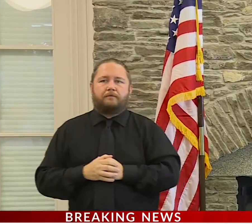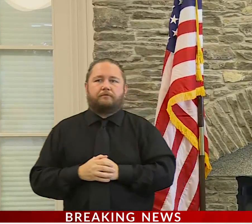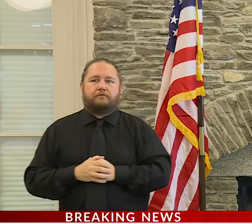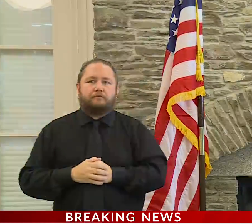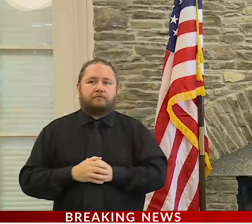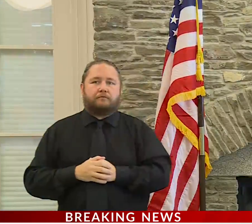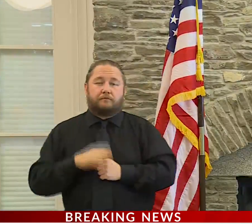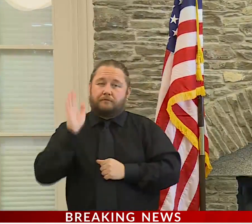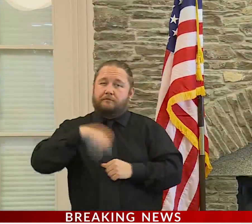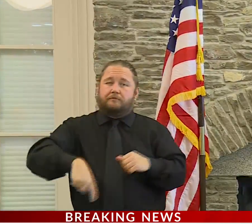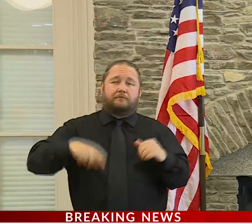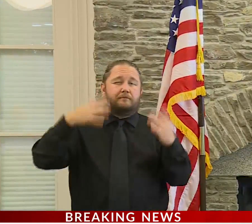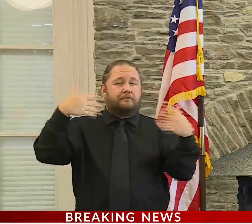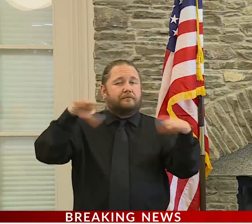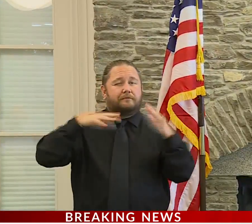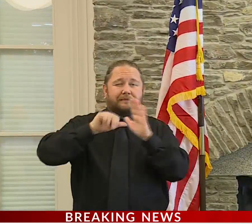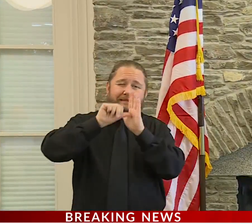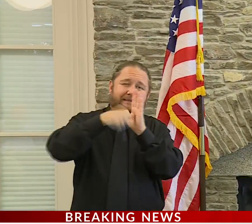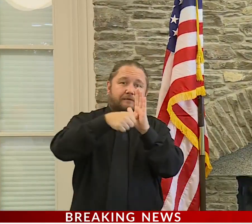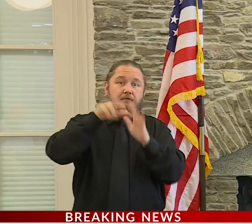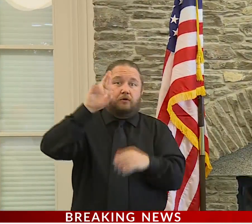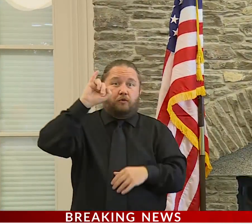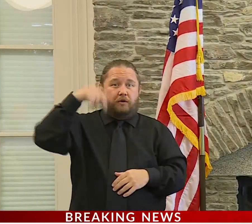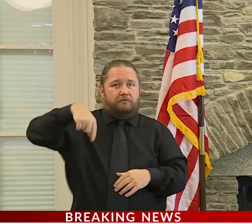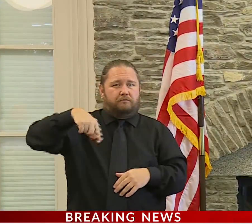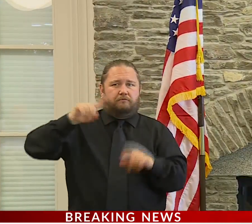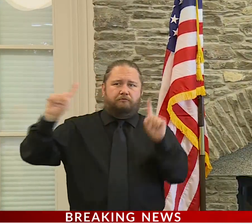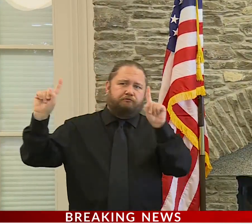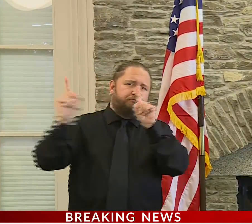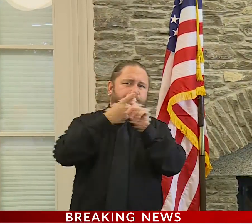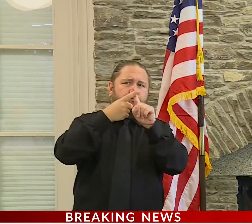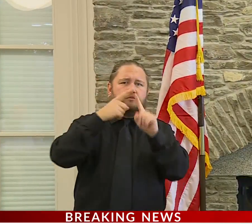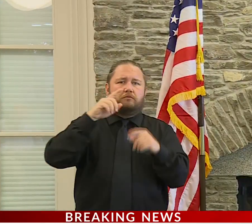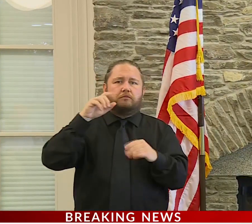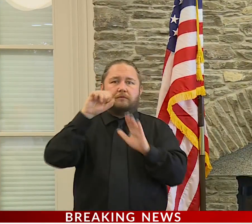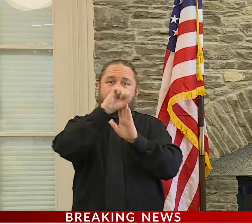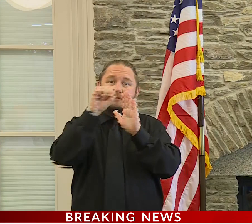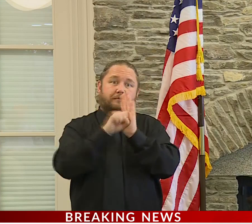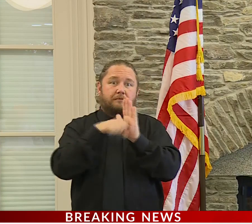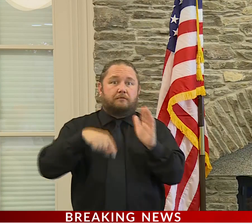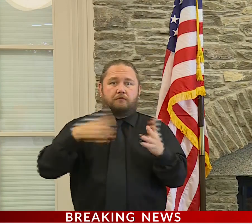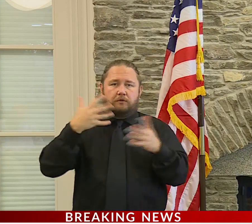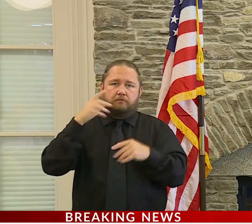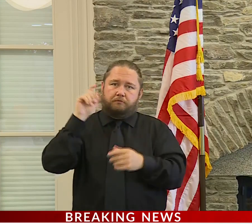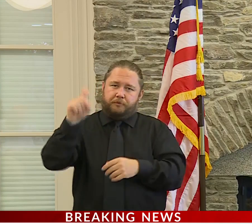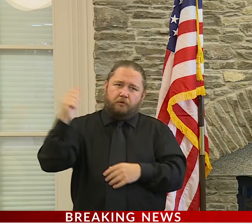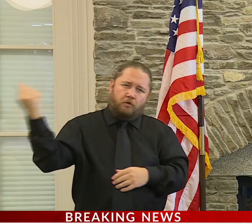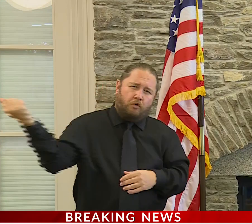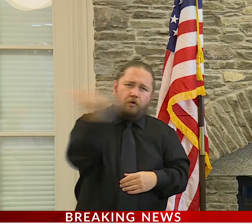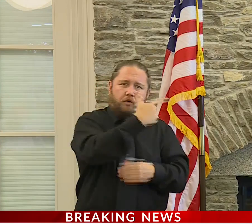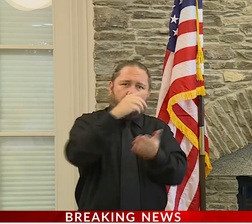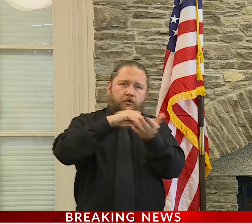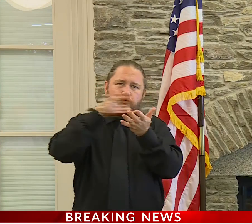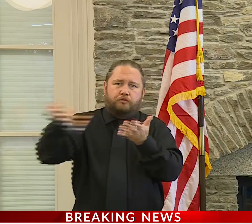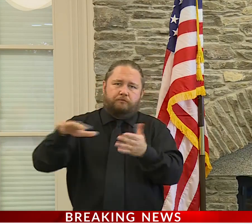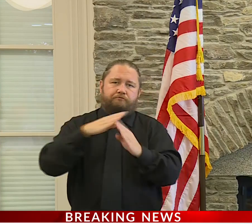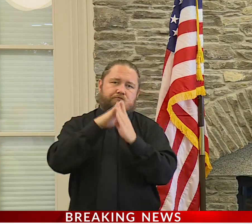OUR OUR INDUSTRY. WE ALSO WANT REALLY RESTATE THAT WROTE DOWN WAS THE FIRST STATE IN THE COUNTRY TO REQUIRE VACCINATIONS FOR ALL OF OUR STUDENTS. THIS IS ALLOWING US